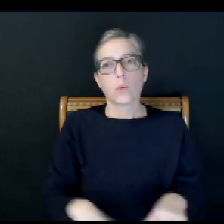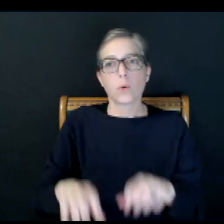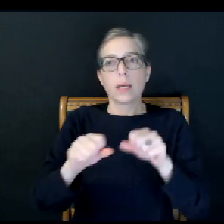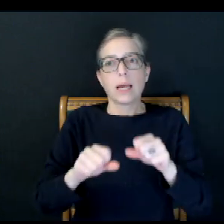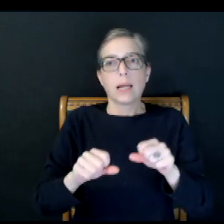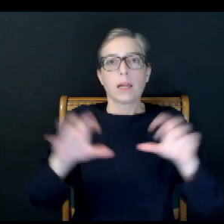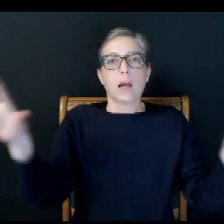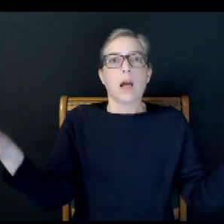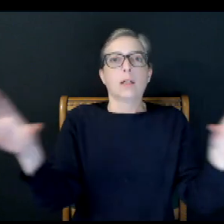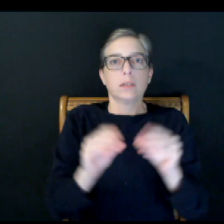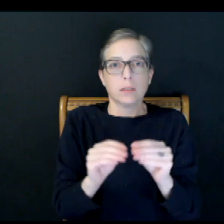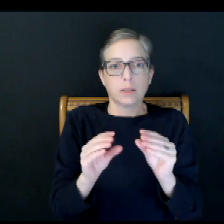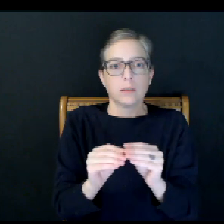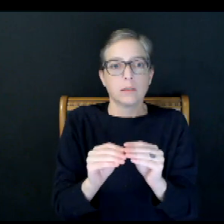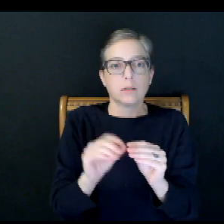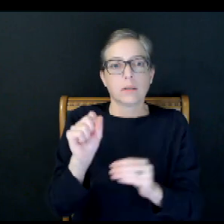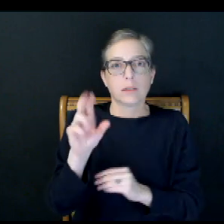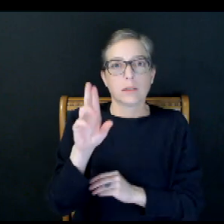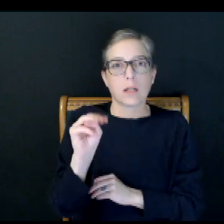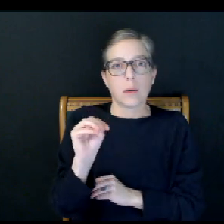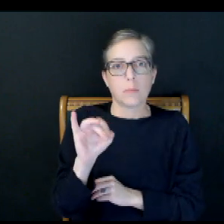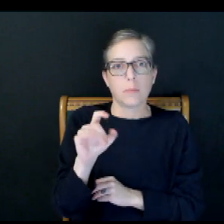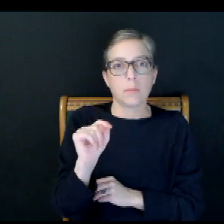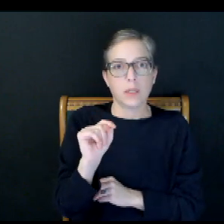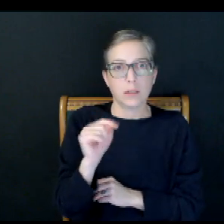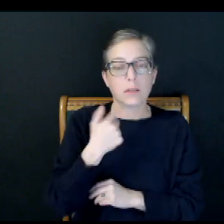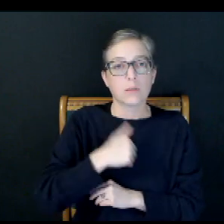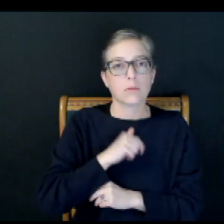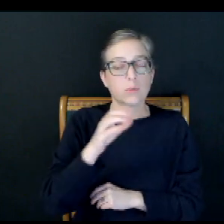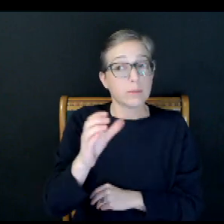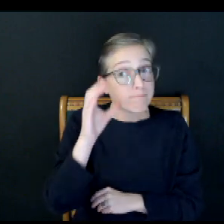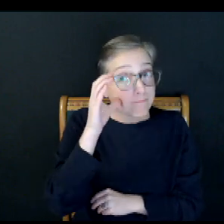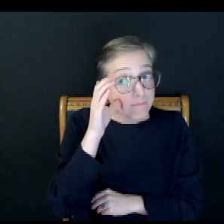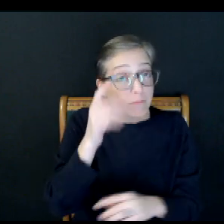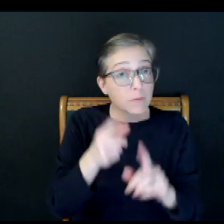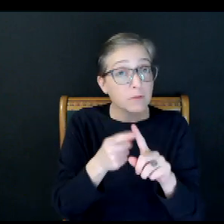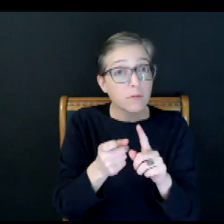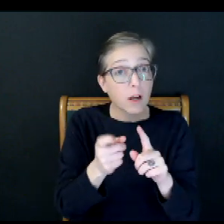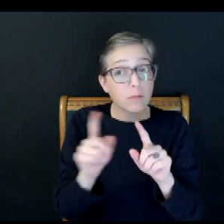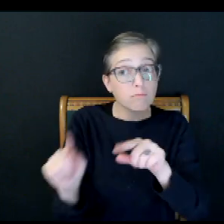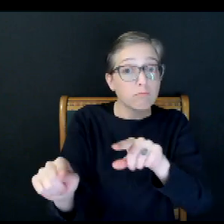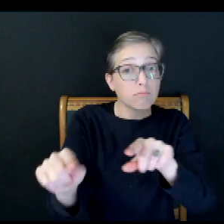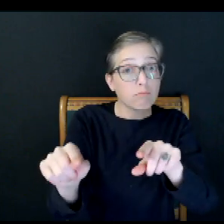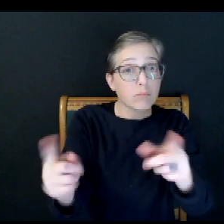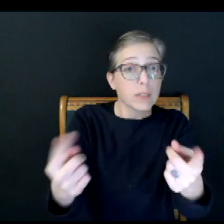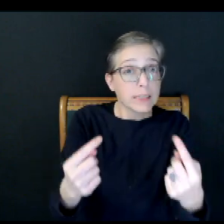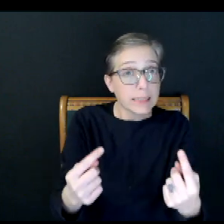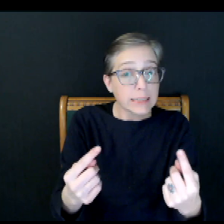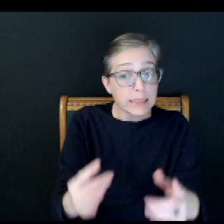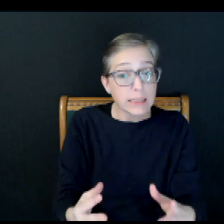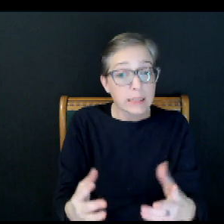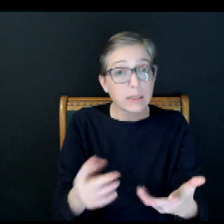And we heard from attendees to deepen our understanding of things we heard in the survey.